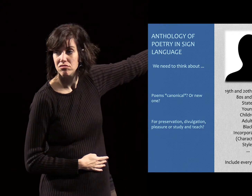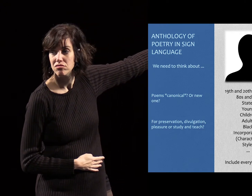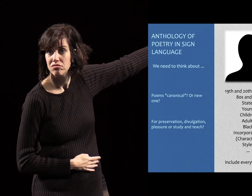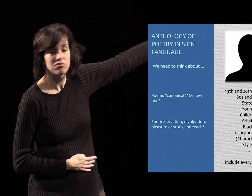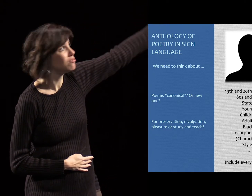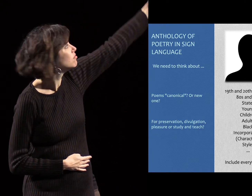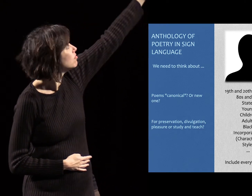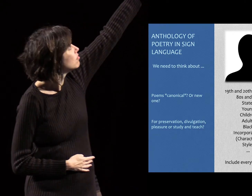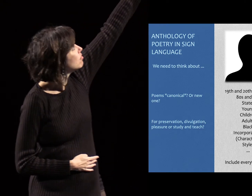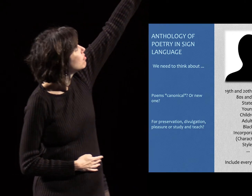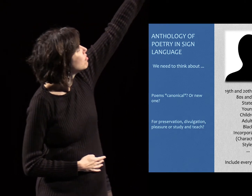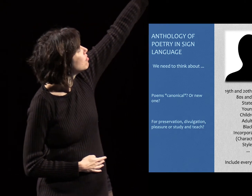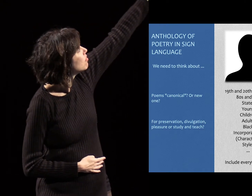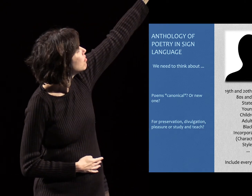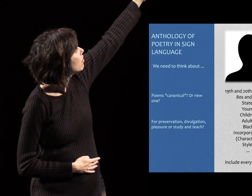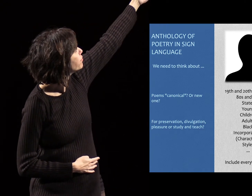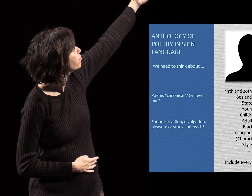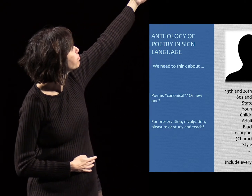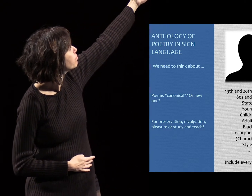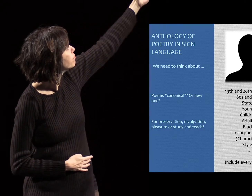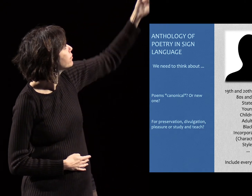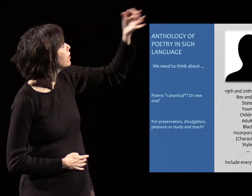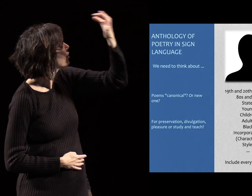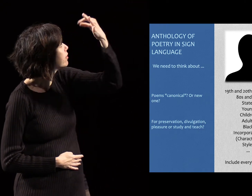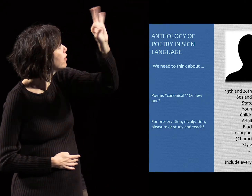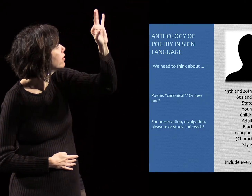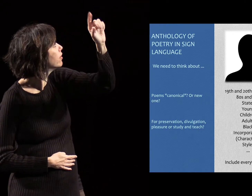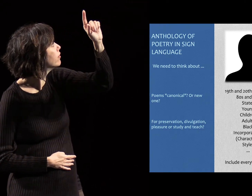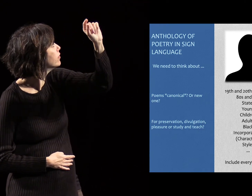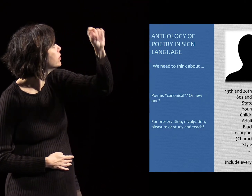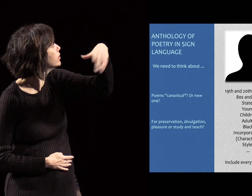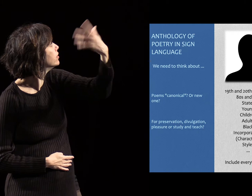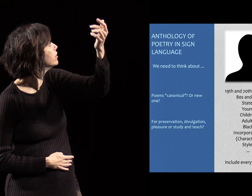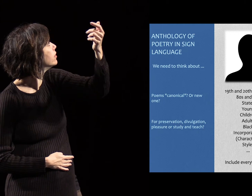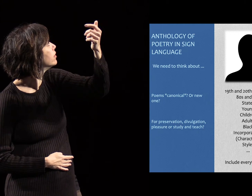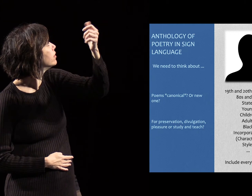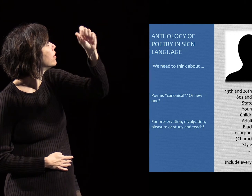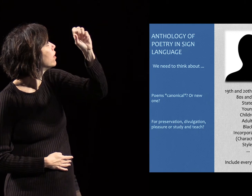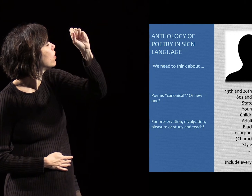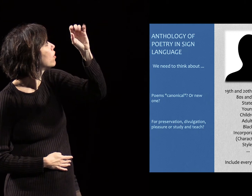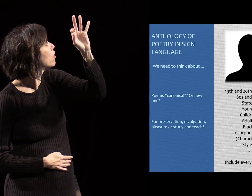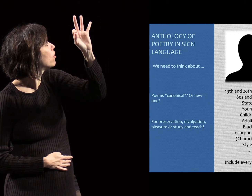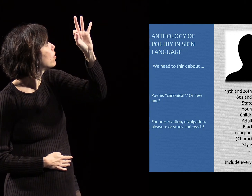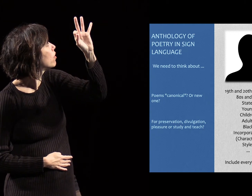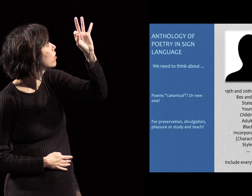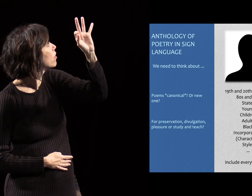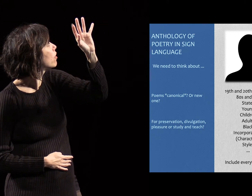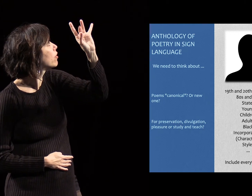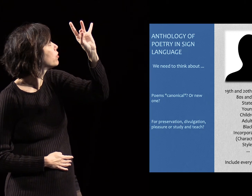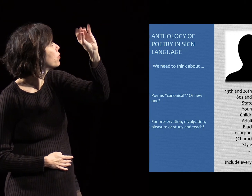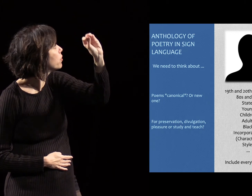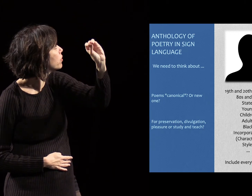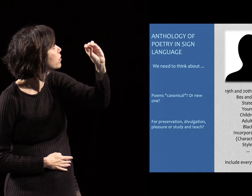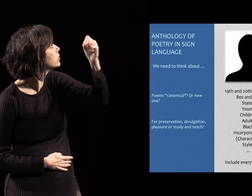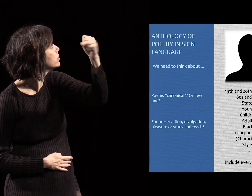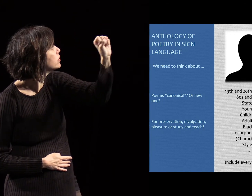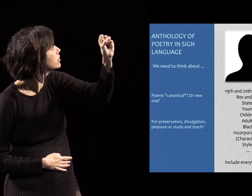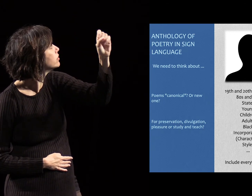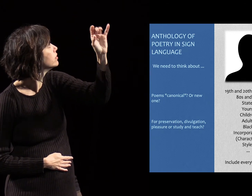And then images of people to represent the audience. In the left list we have the 19th and 20th centuries,